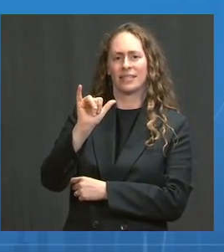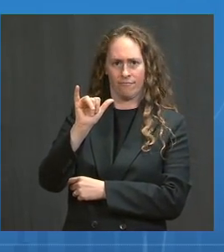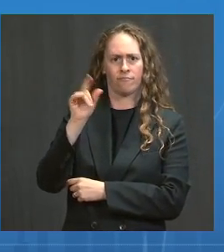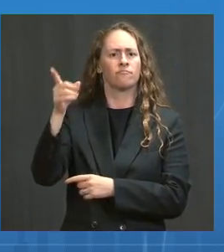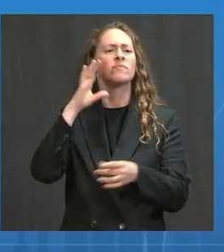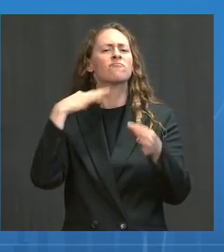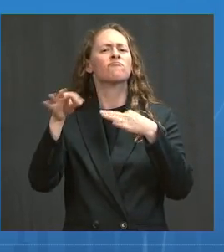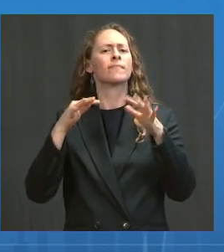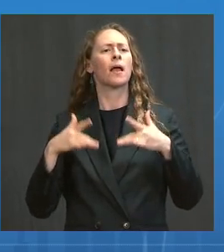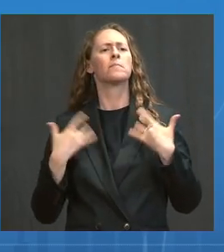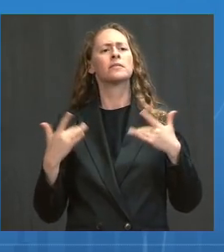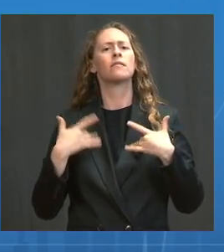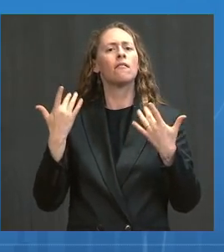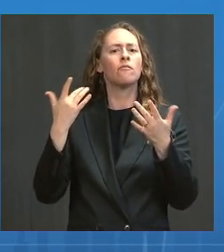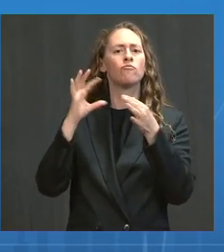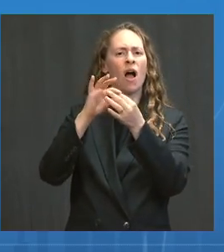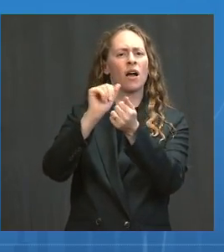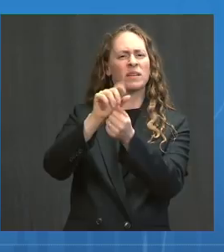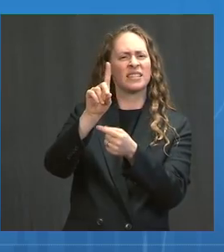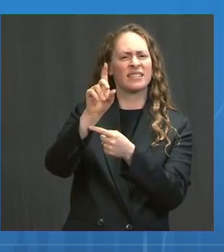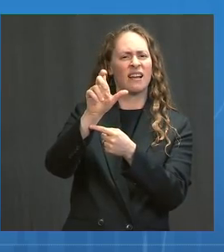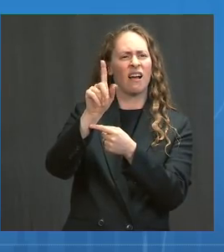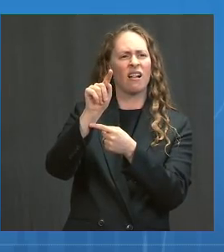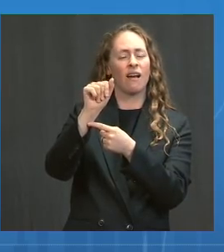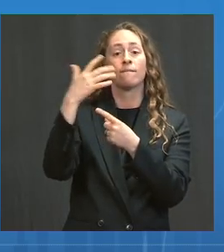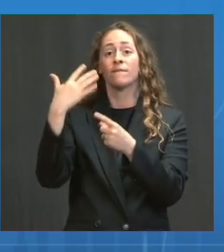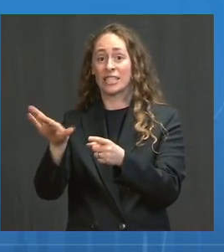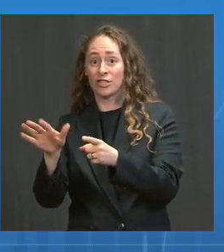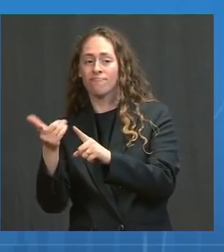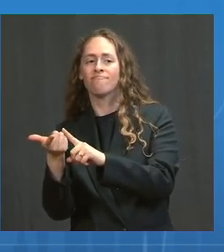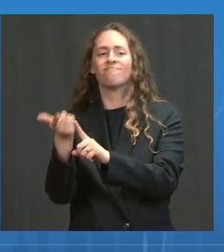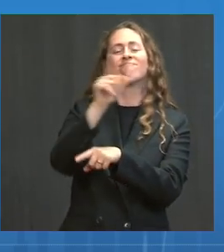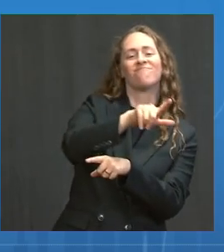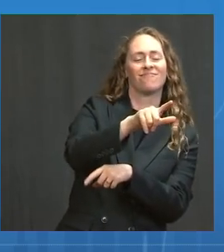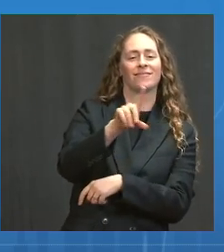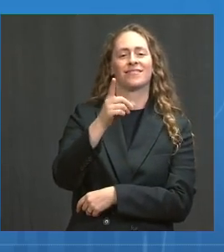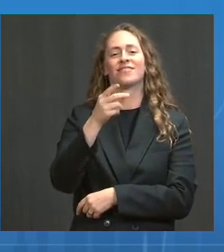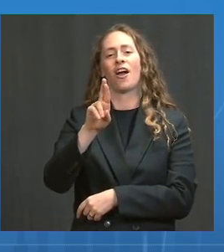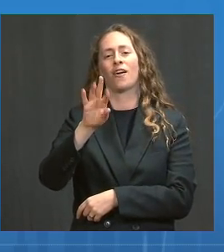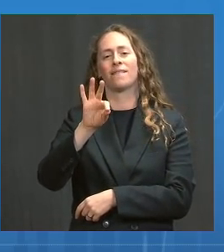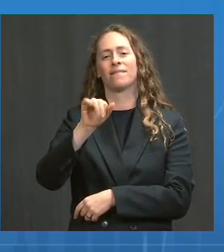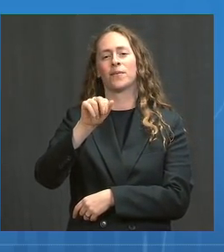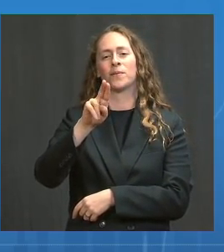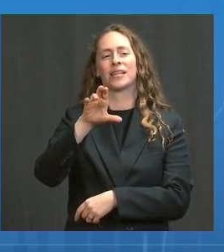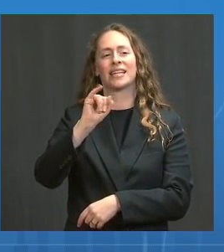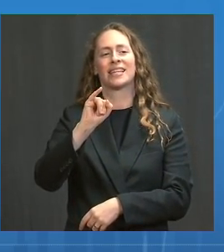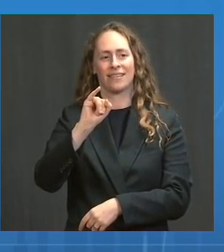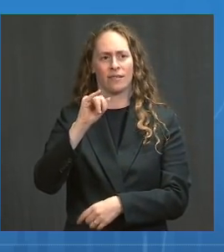and then Dr. Fauci to discuss the essential role our vaccines are playing in curbing its spread,